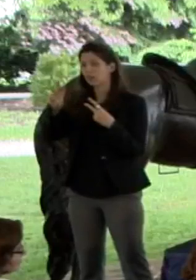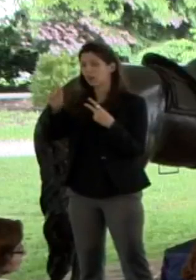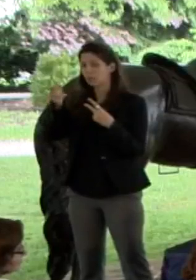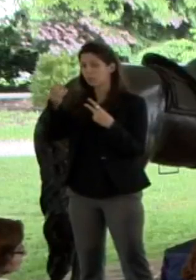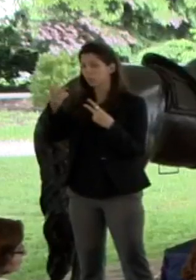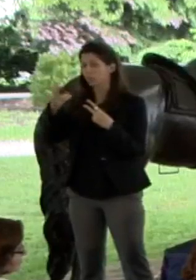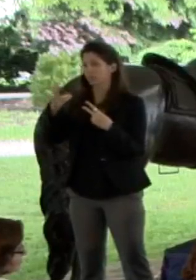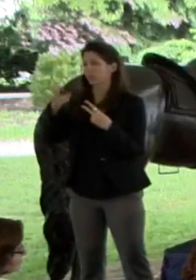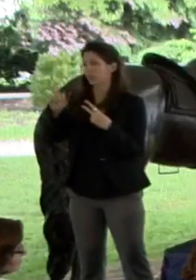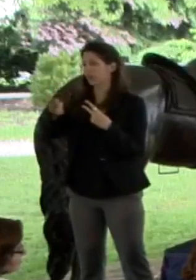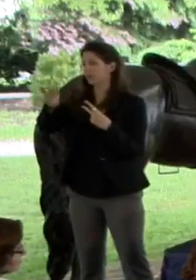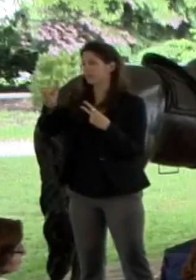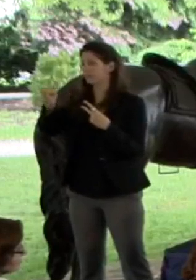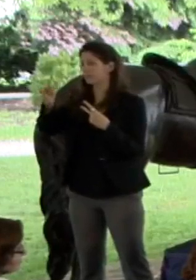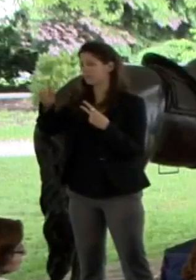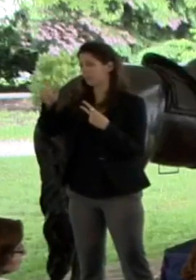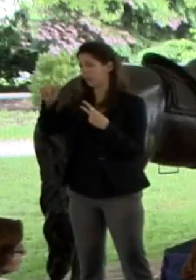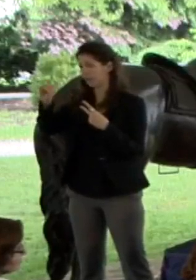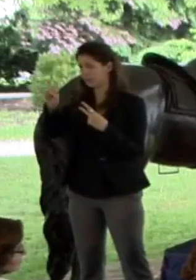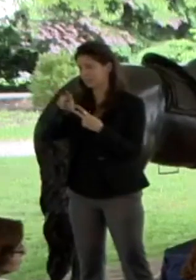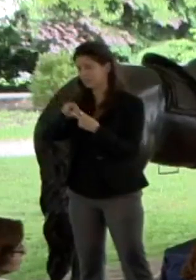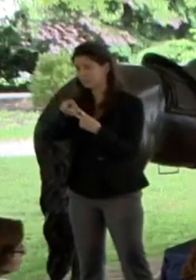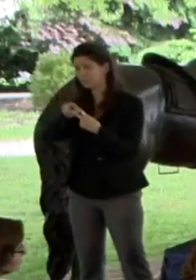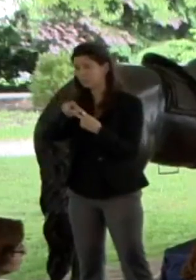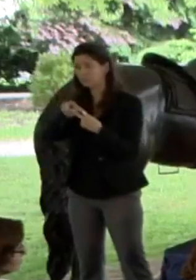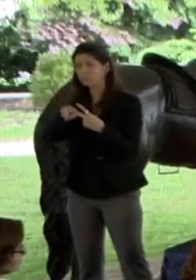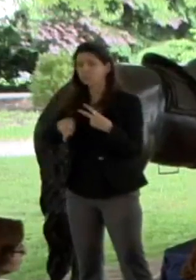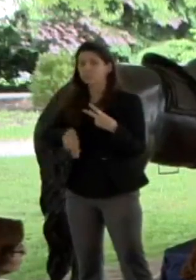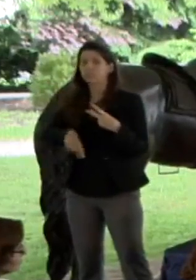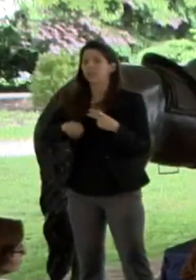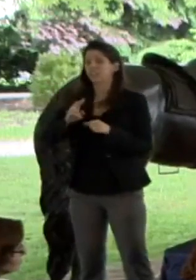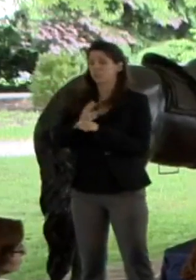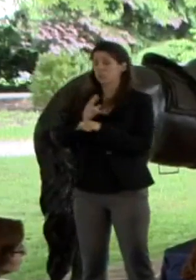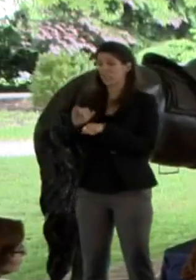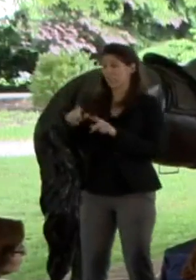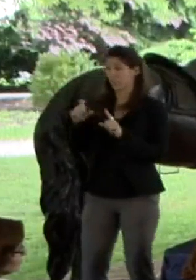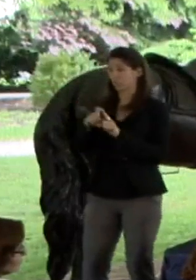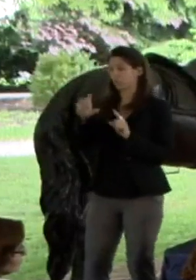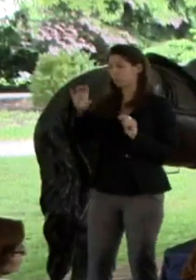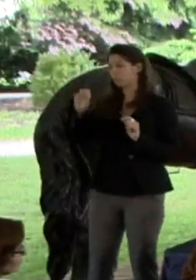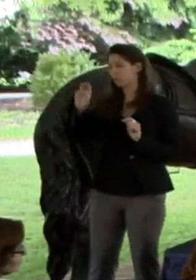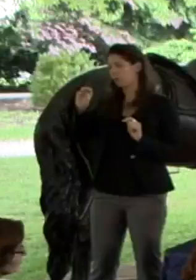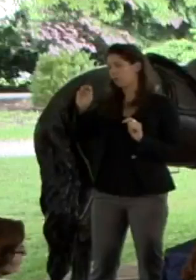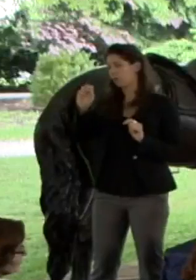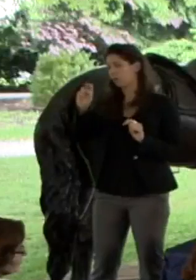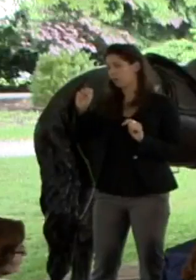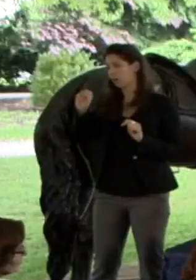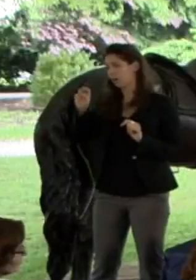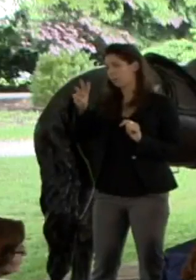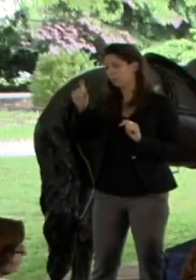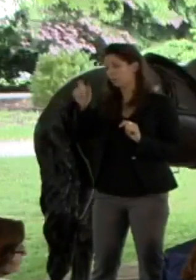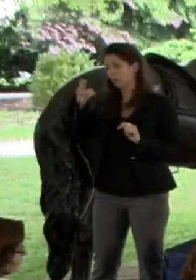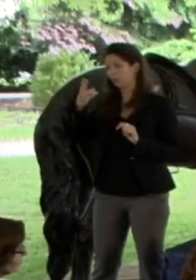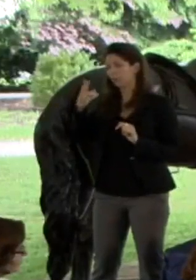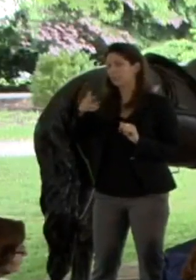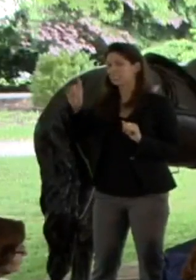WOULD BE THE GREAT NAME AND EQUALLY AS GOOD THE COMMONWEALTH